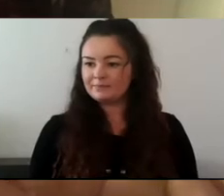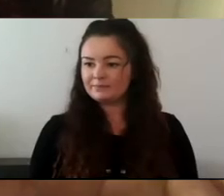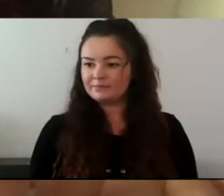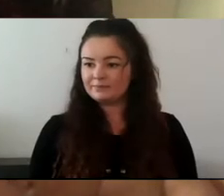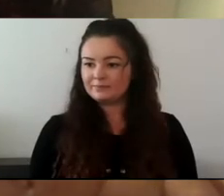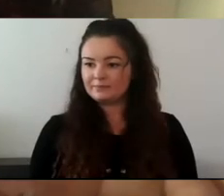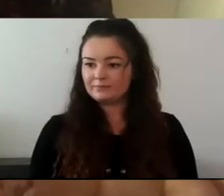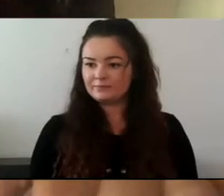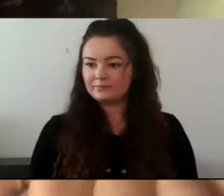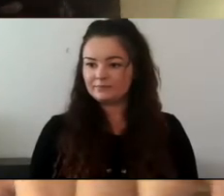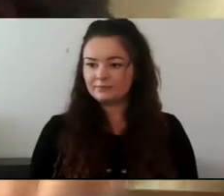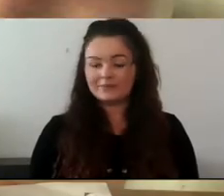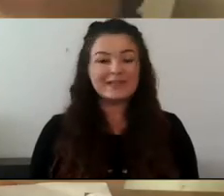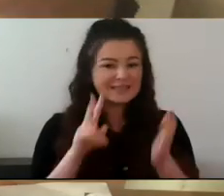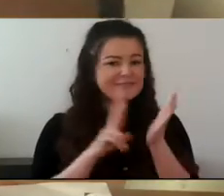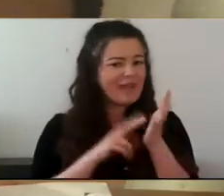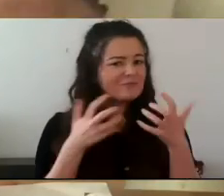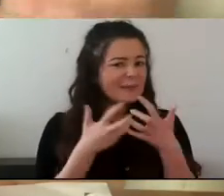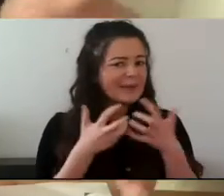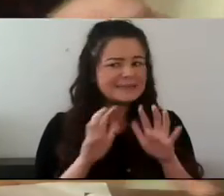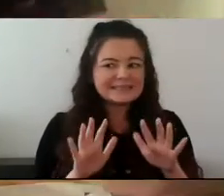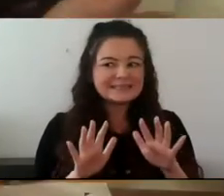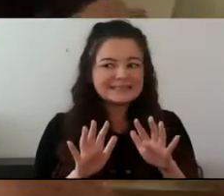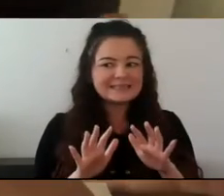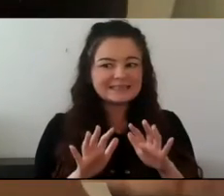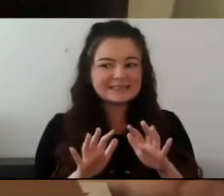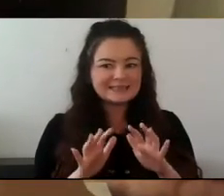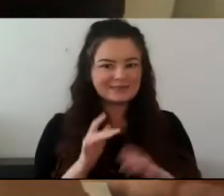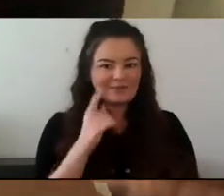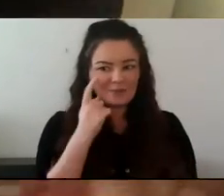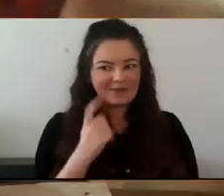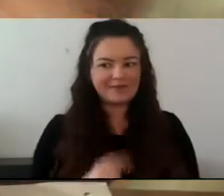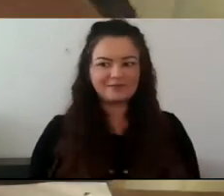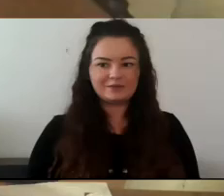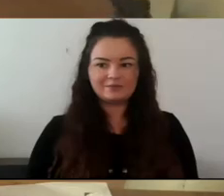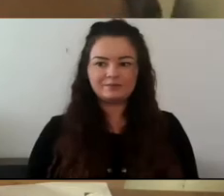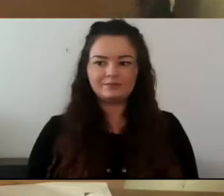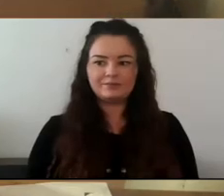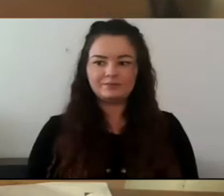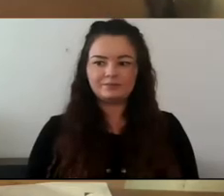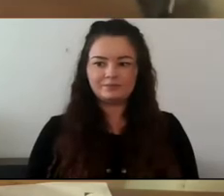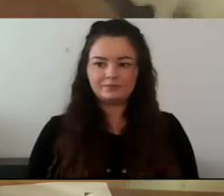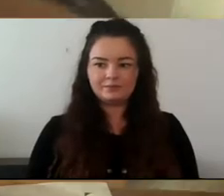and like I said this is very messy so I'm just going to pick this up by the corners. There we go.